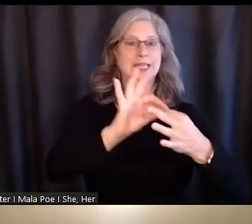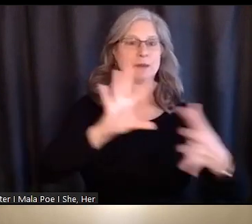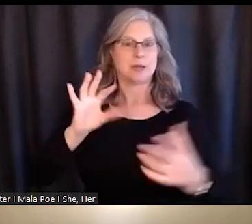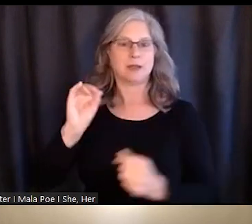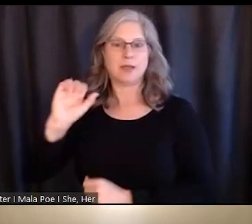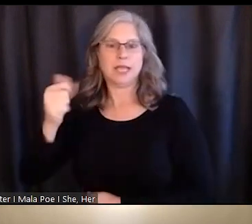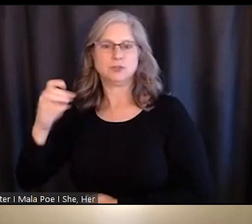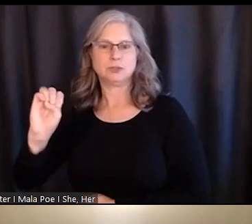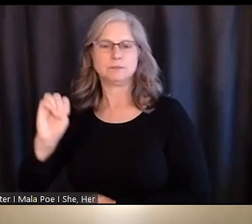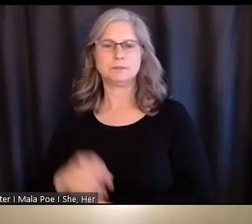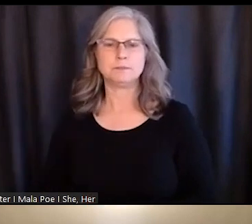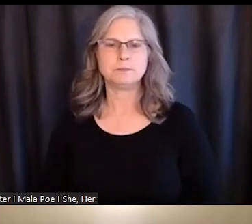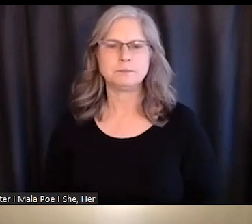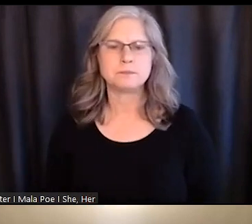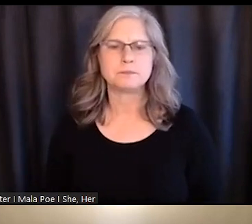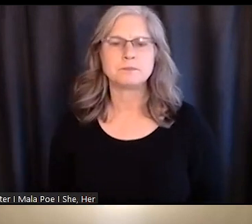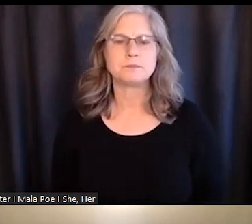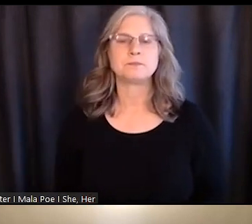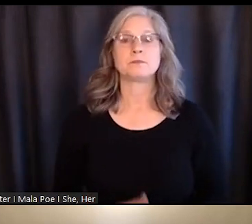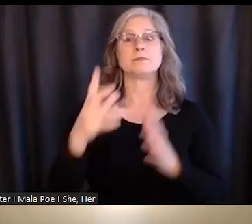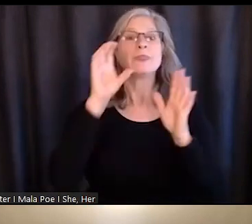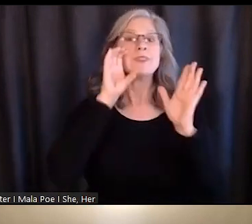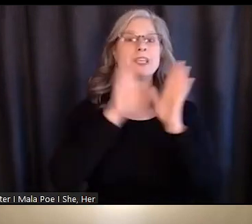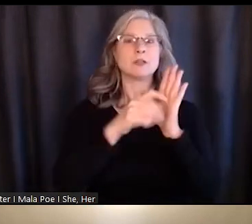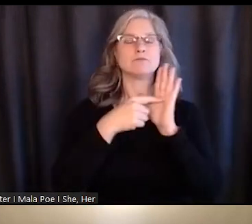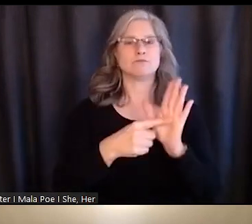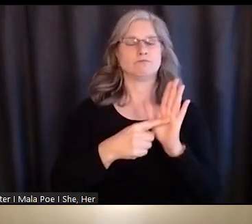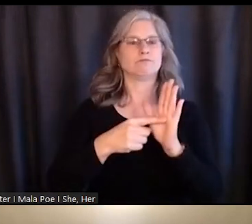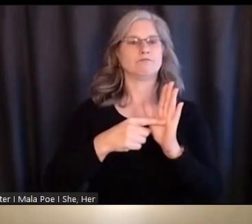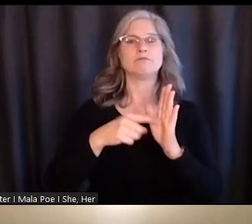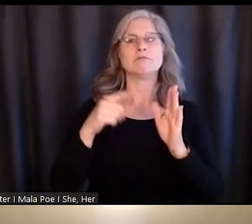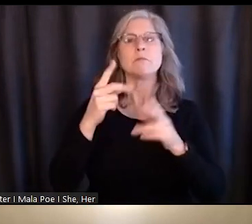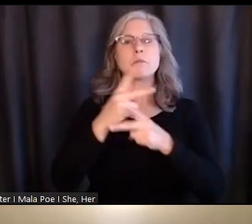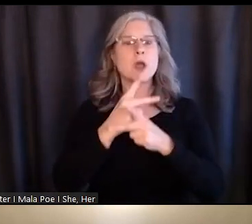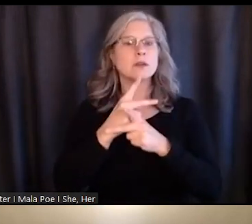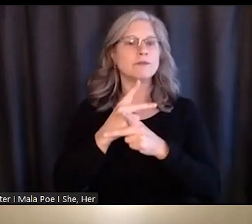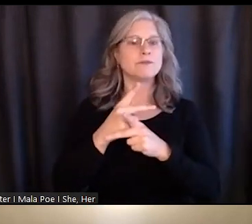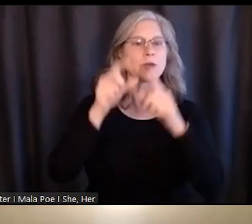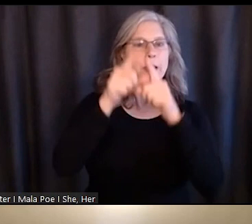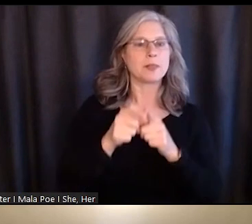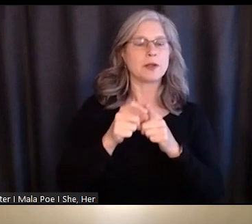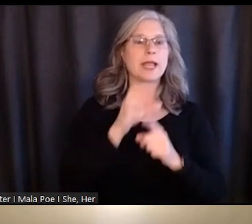What the figure here shows is the size of the productive vocabulary in children aged 16 to 30 months.